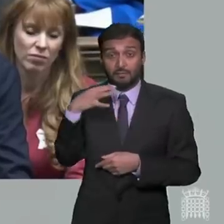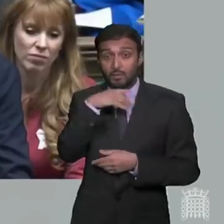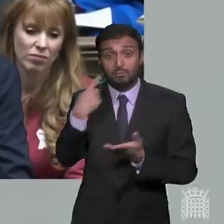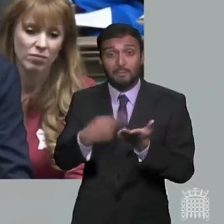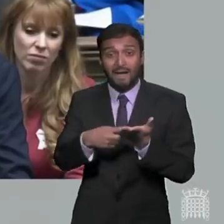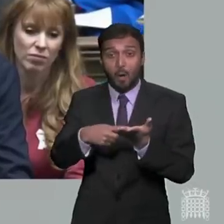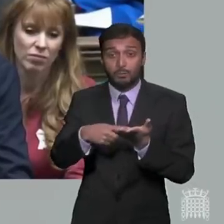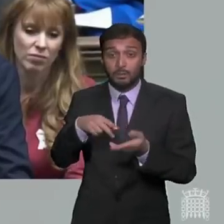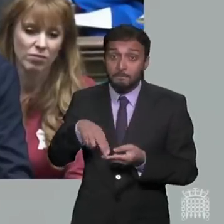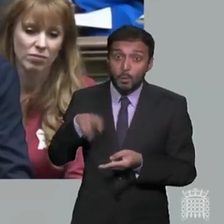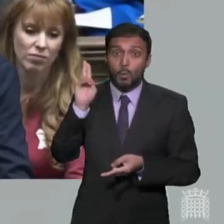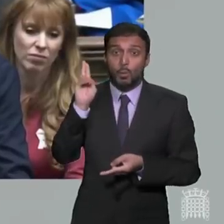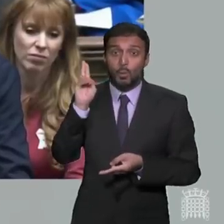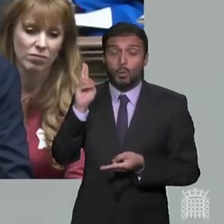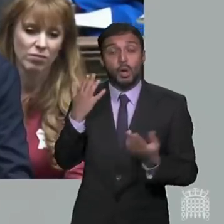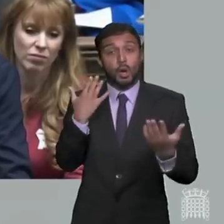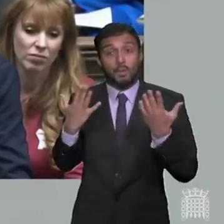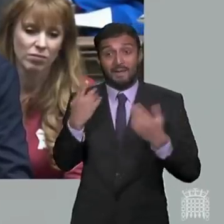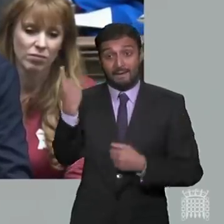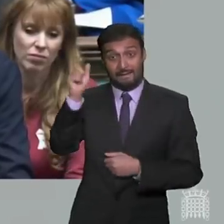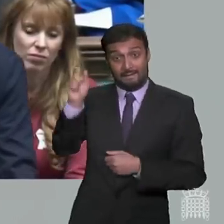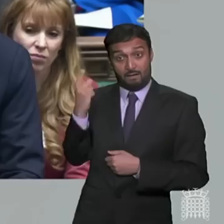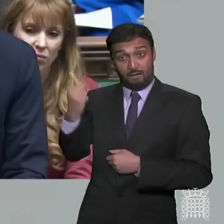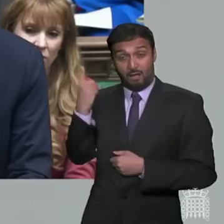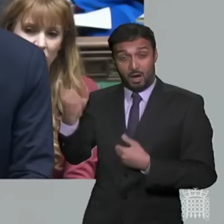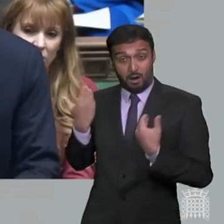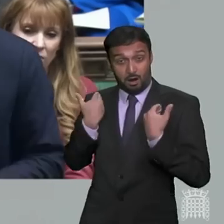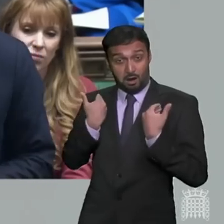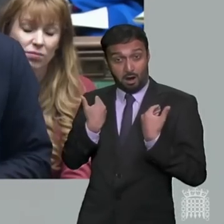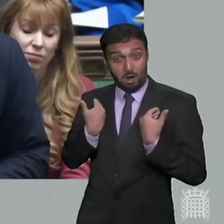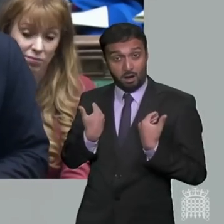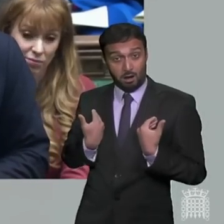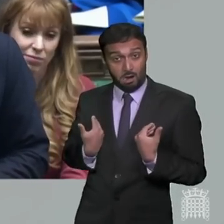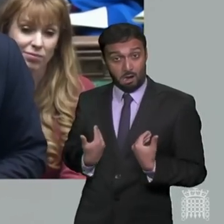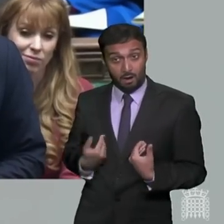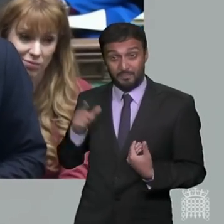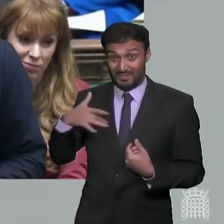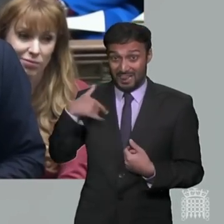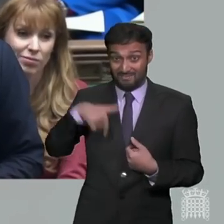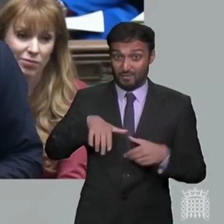Contrast that with a super wealthy non-dom living here but holding their income overseas.